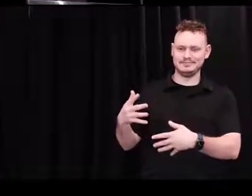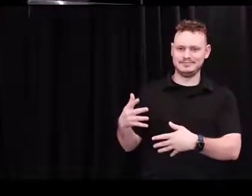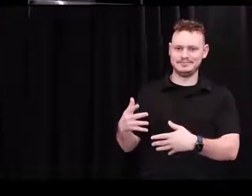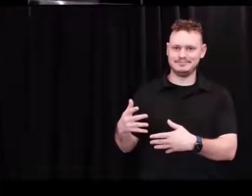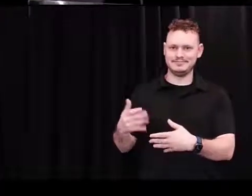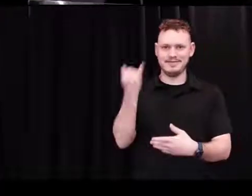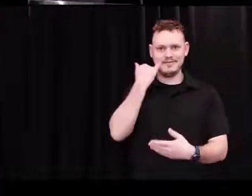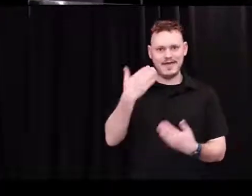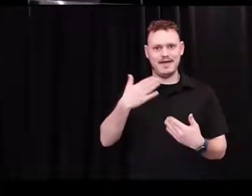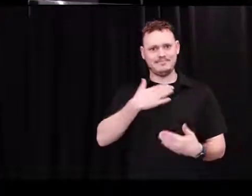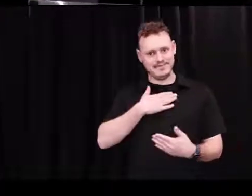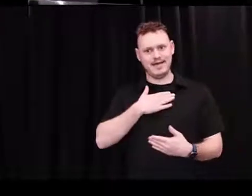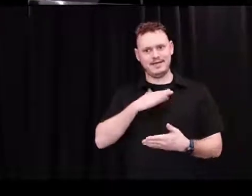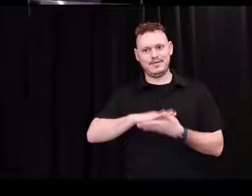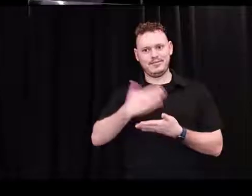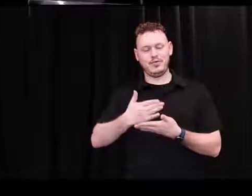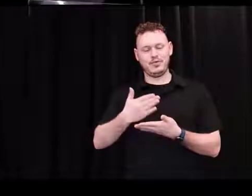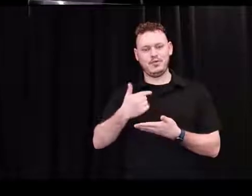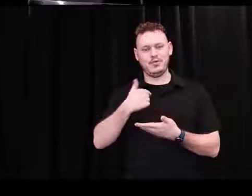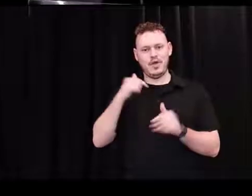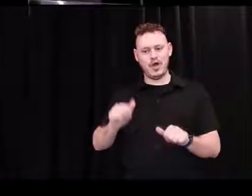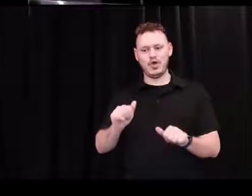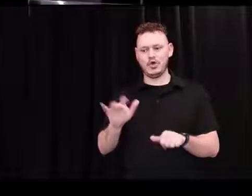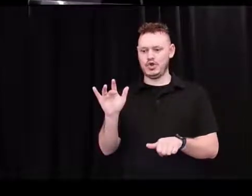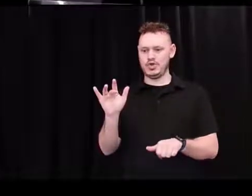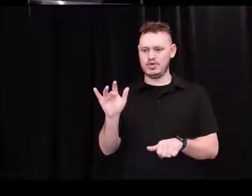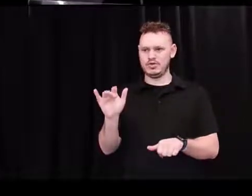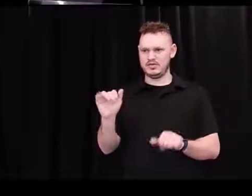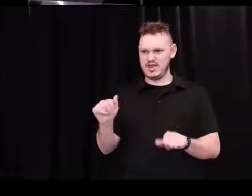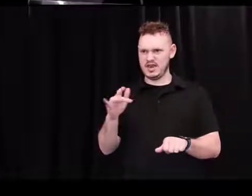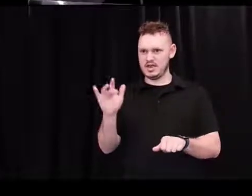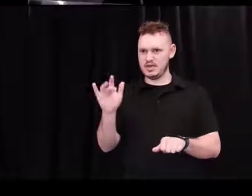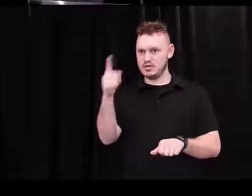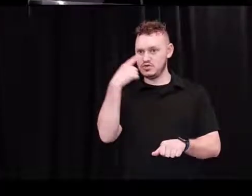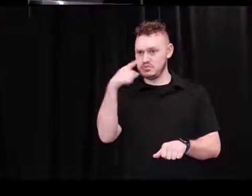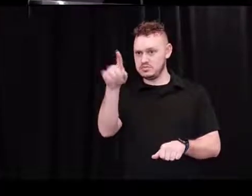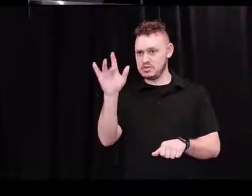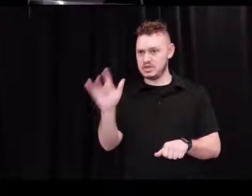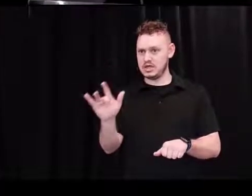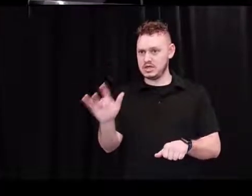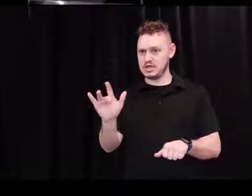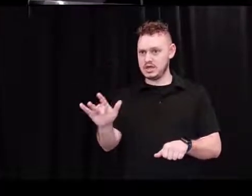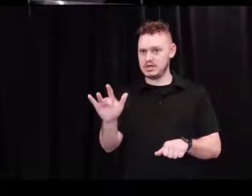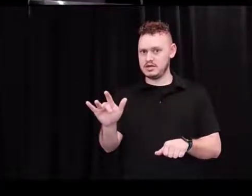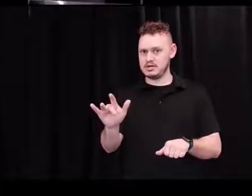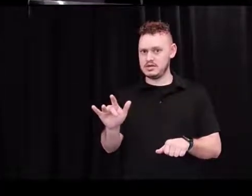had my computer actually I could CL I could click on can I click, can you guys click on this? Click